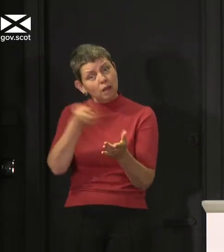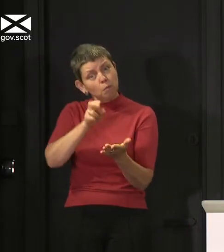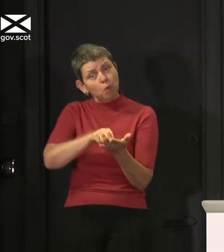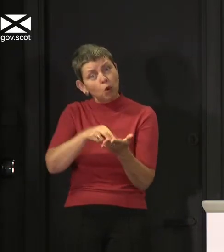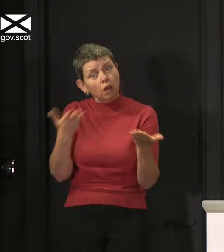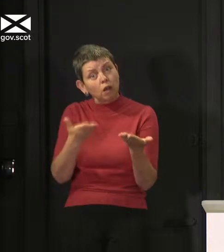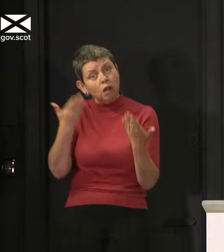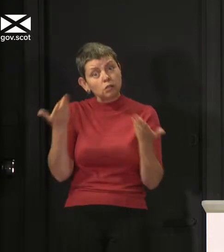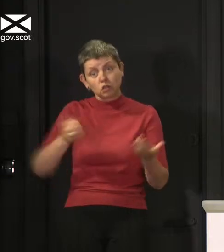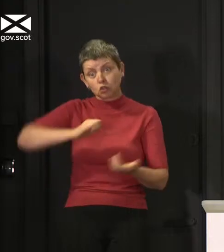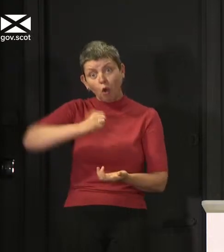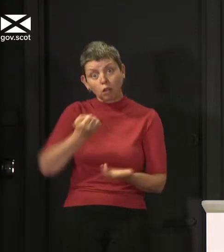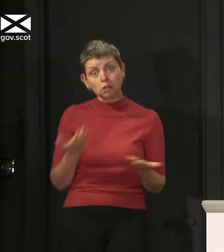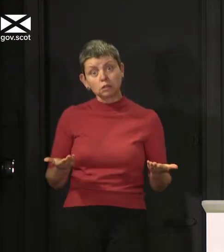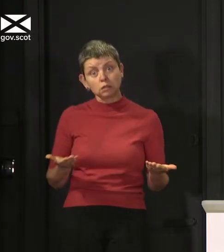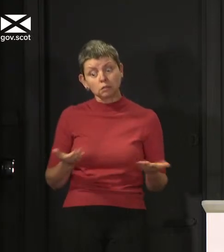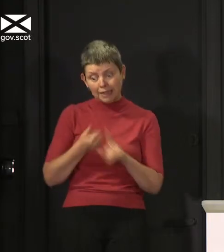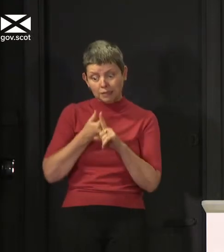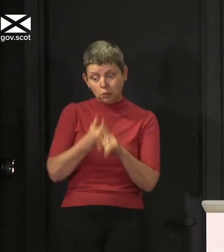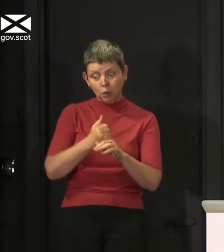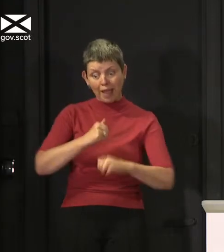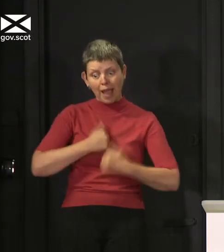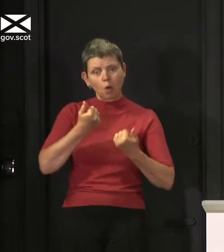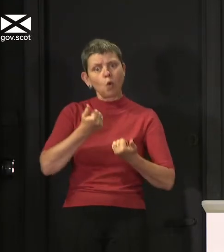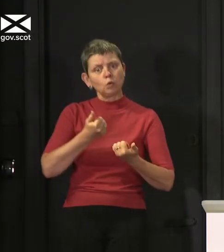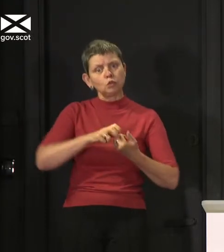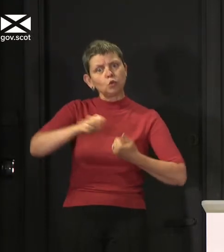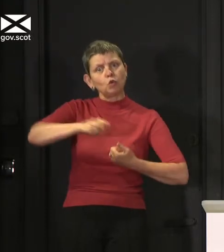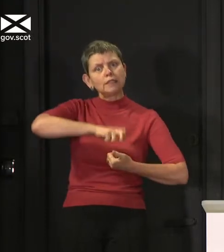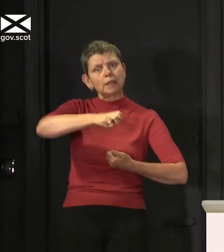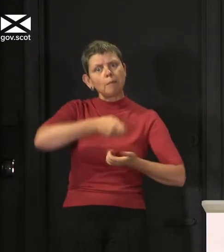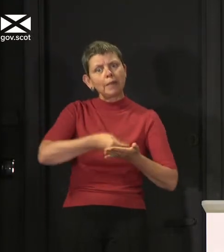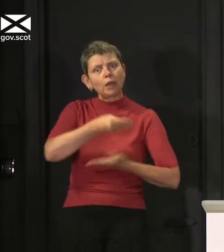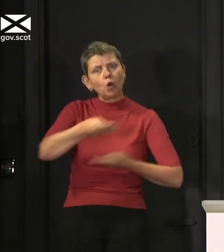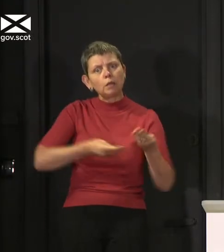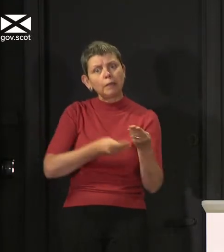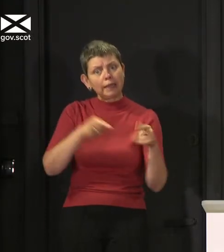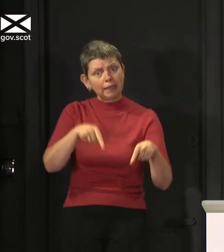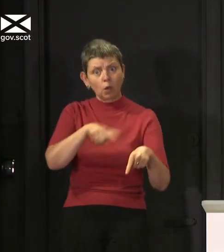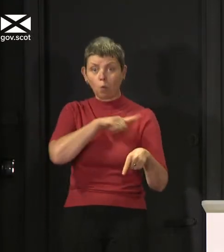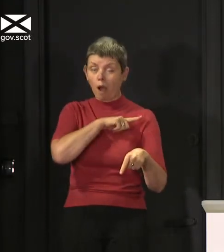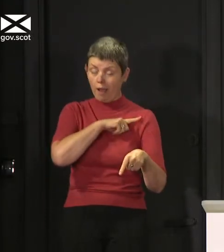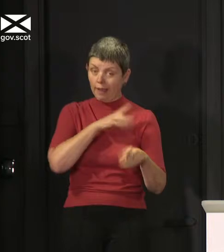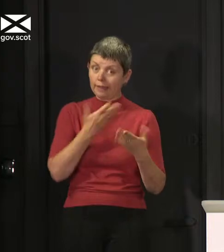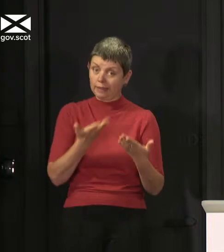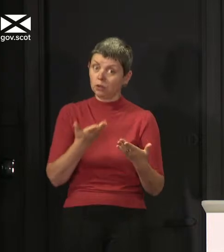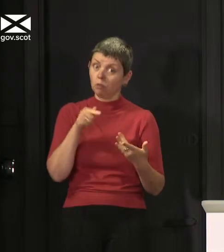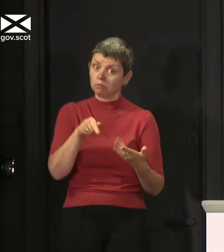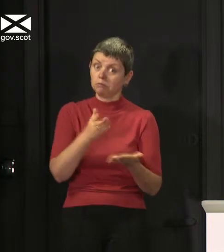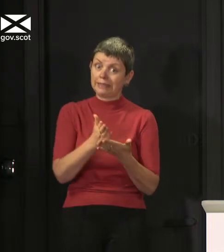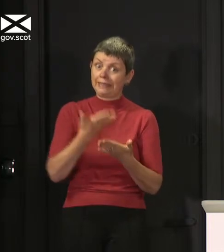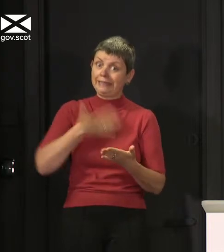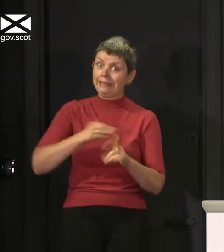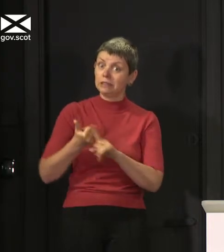and giving some support to our own tourism sector at a time when they have probably never needed that support more.